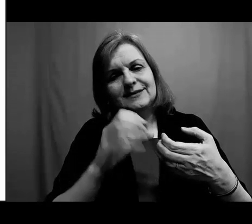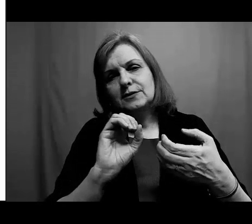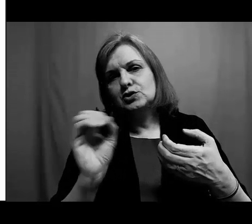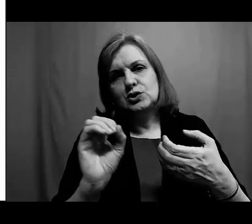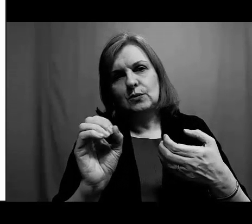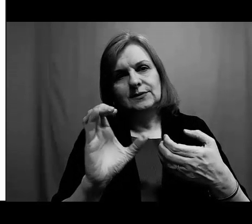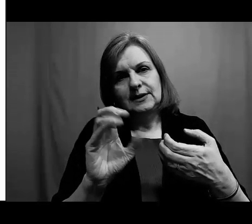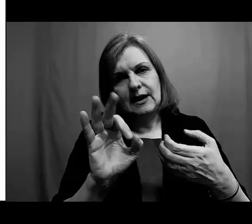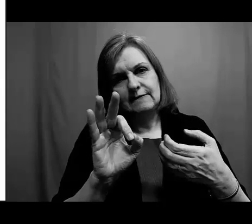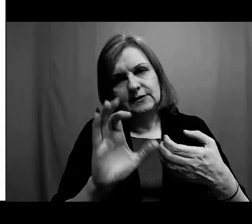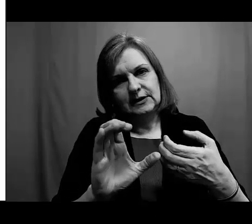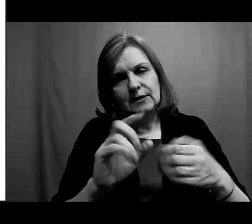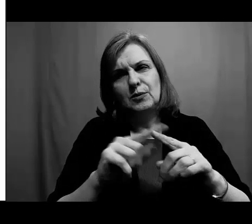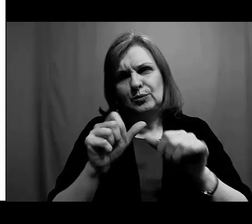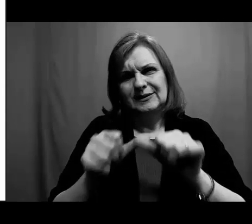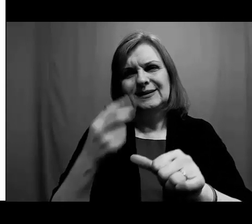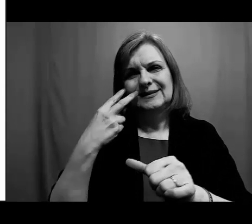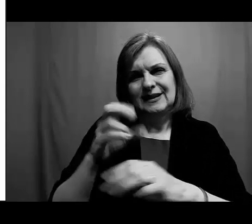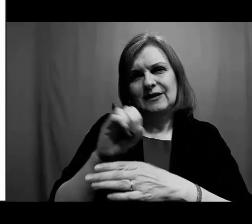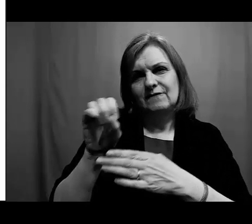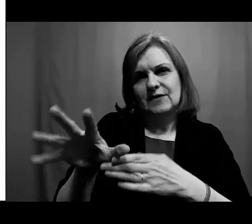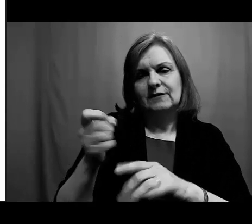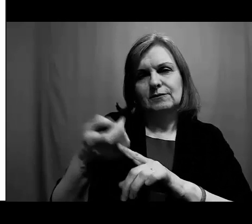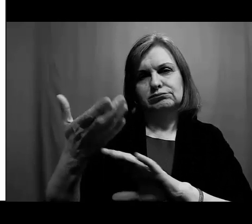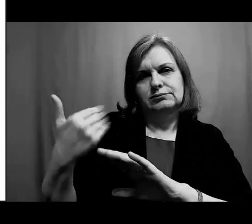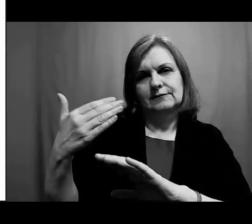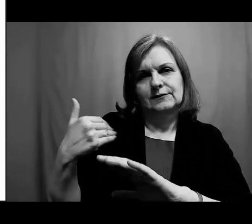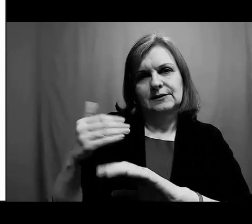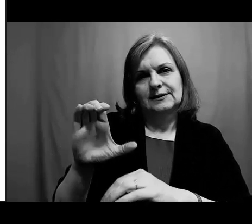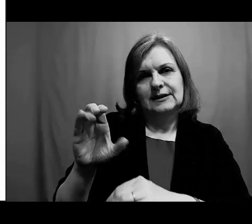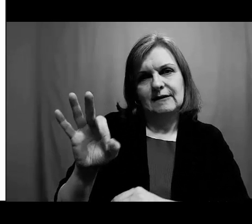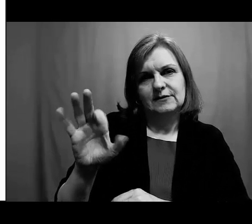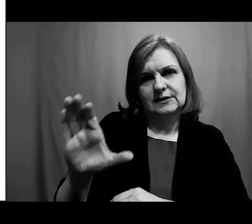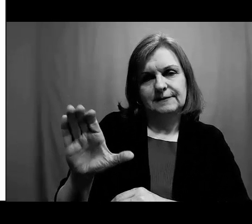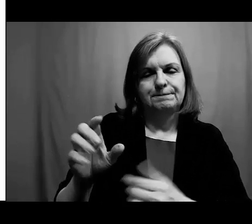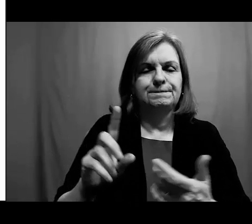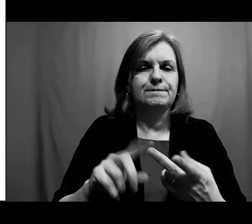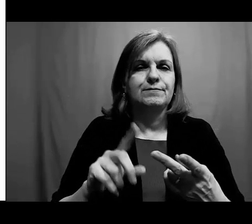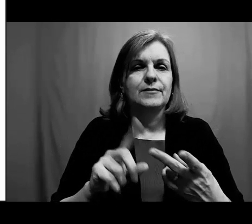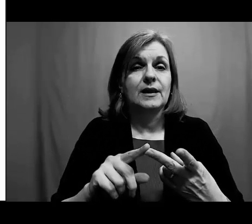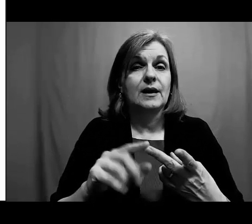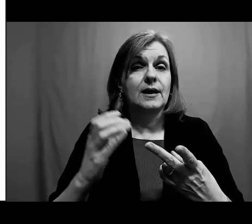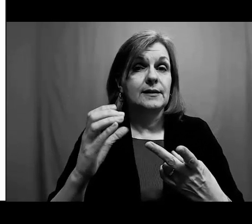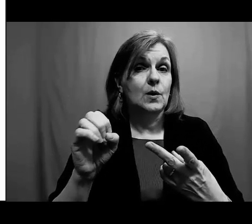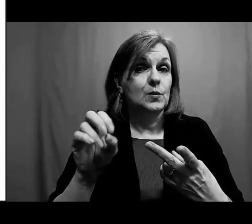but we still see lingering effects from that [their past use] -- we also look at CO2 levels as being a very